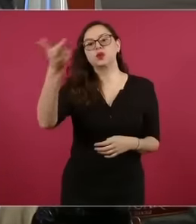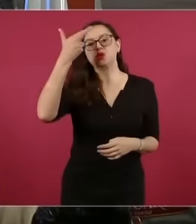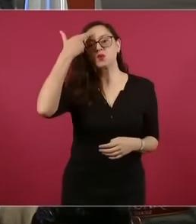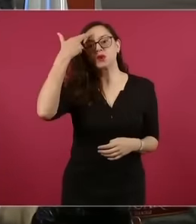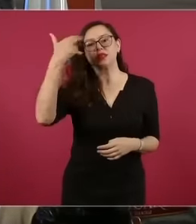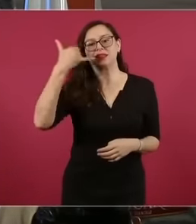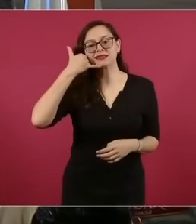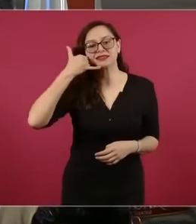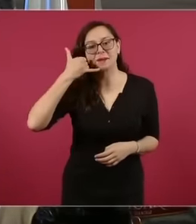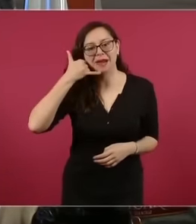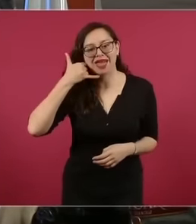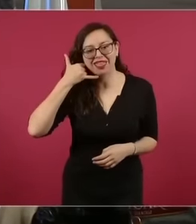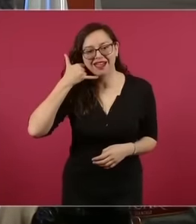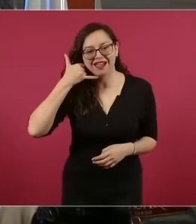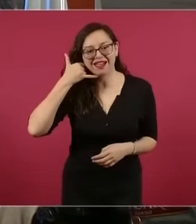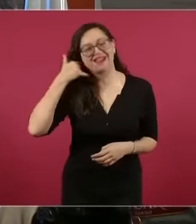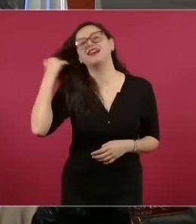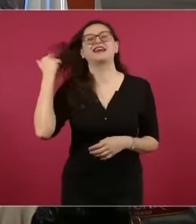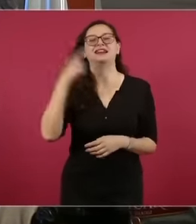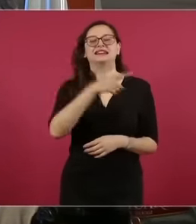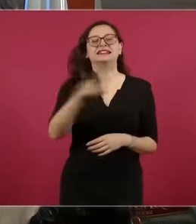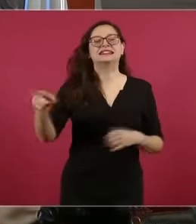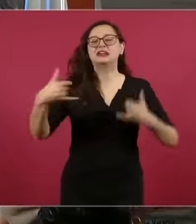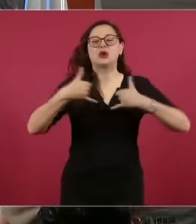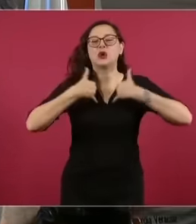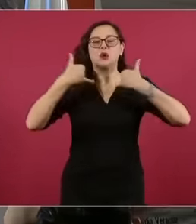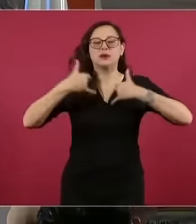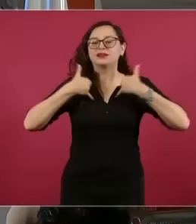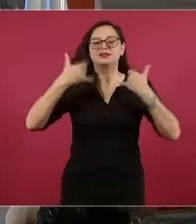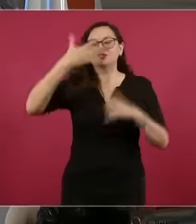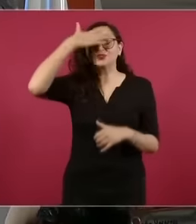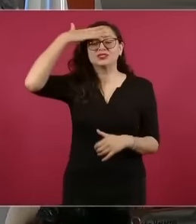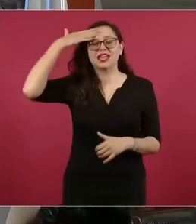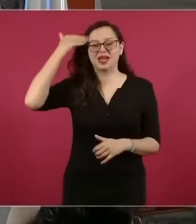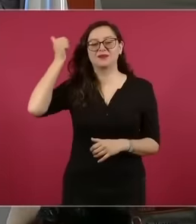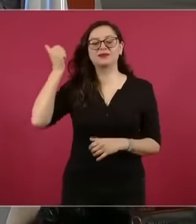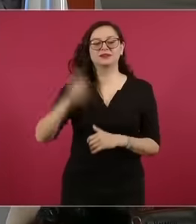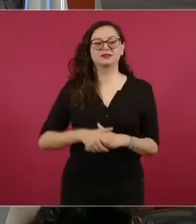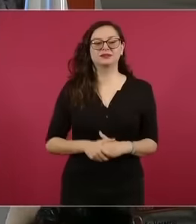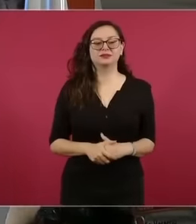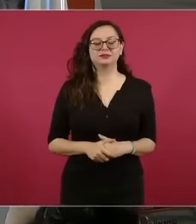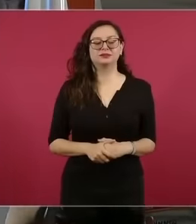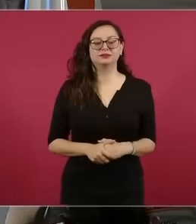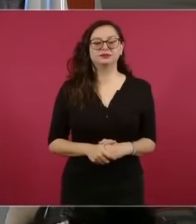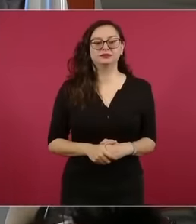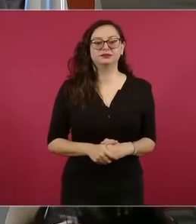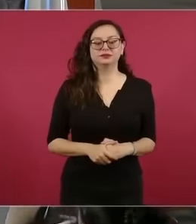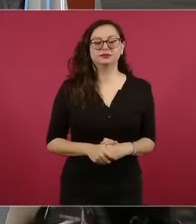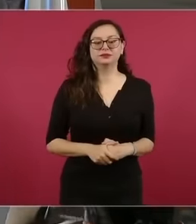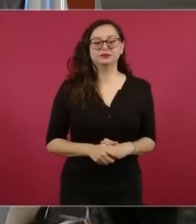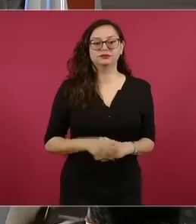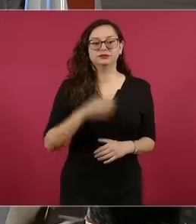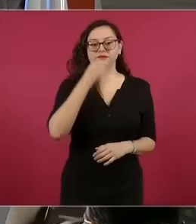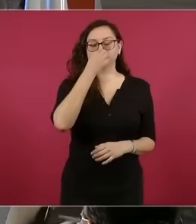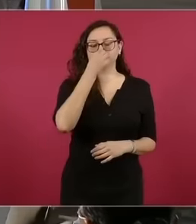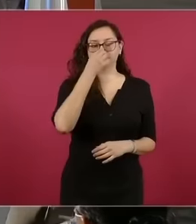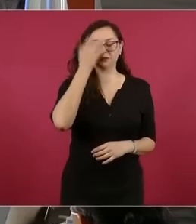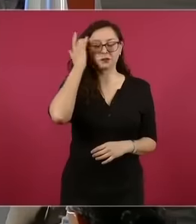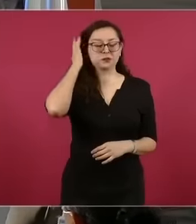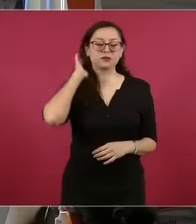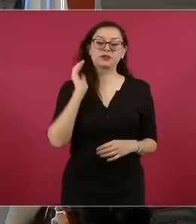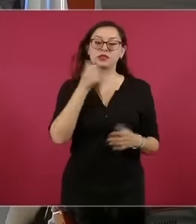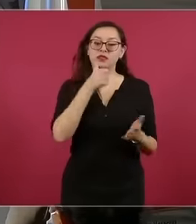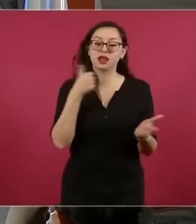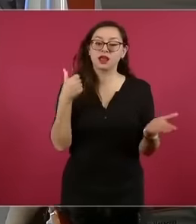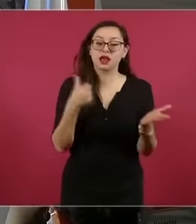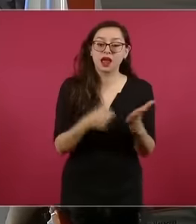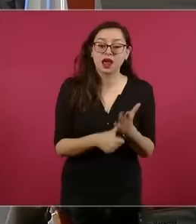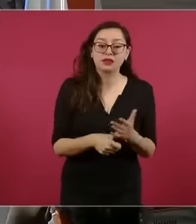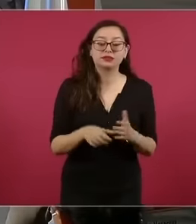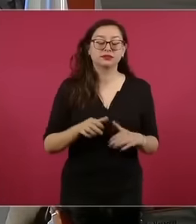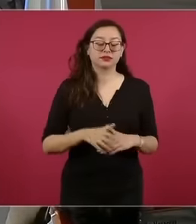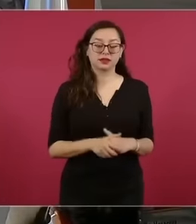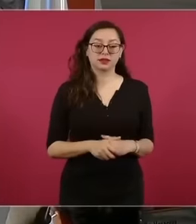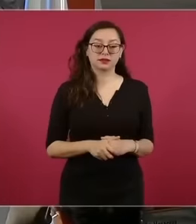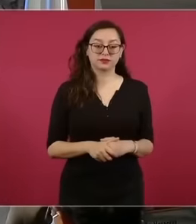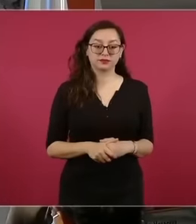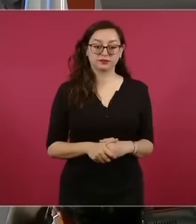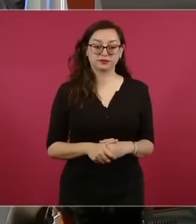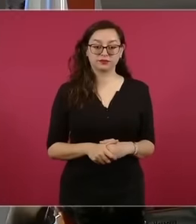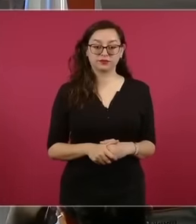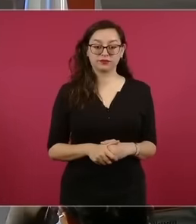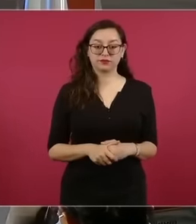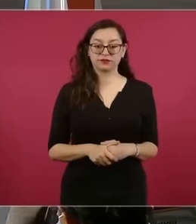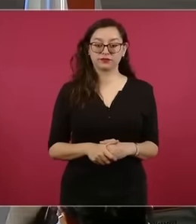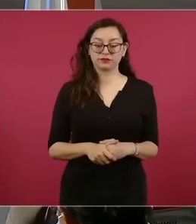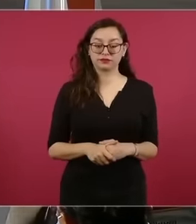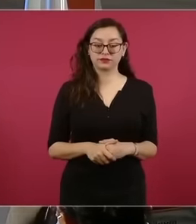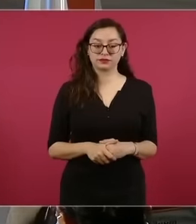young people, but just look at Don Carlos in relation to the educational diagnosis carried out